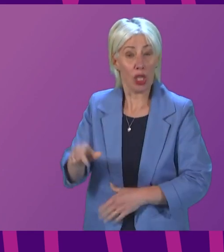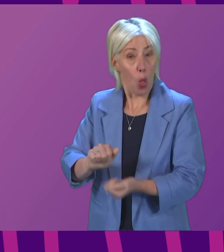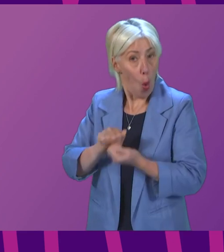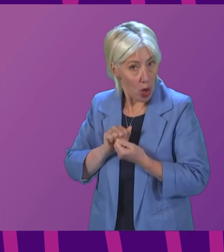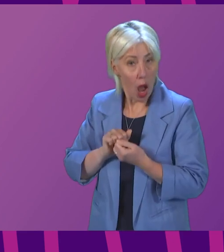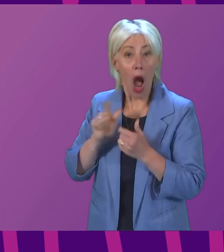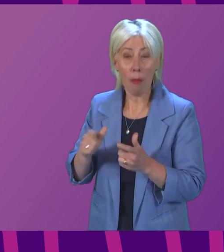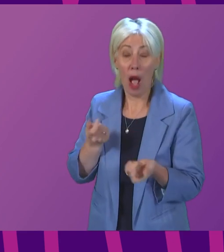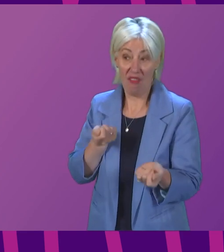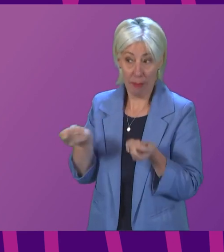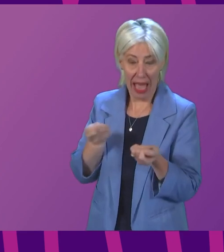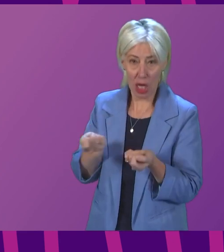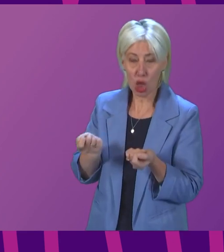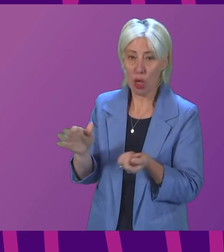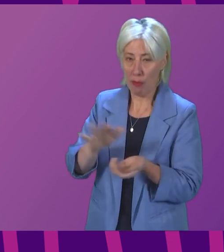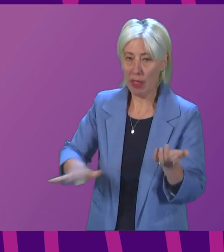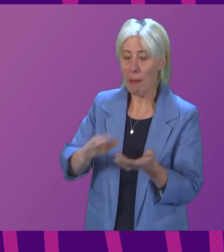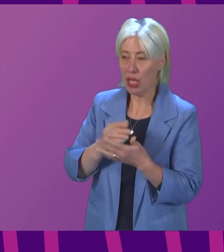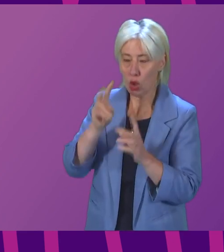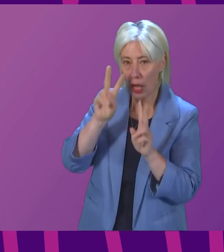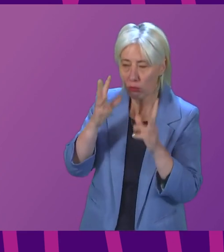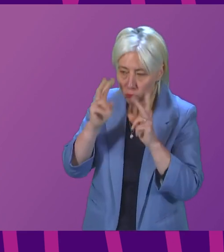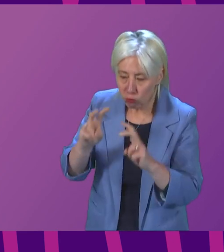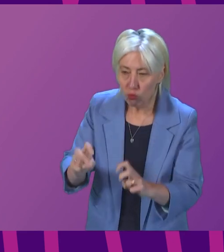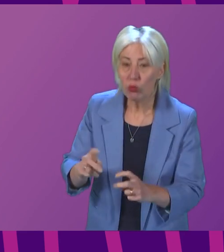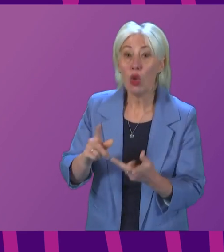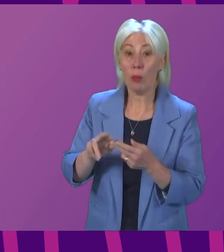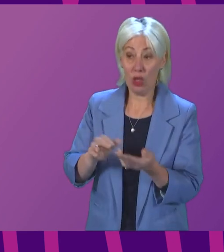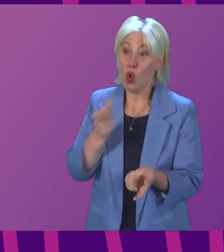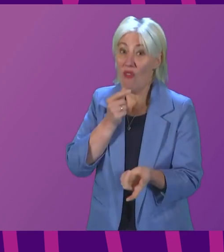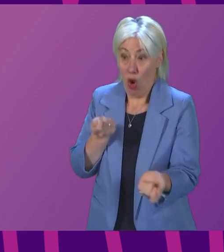In short, it will mean that those who are in control of land and are taking the decisions